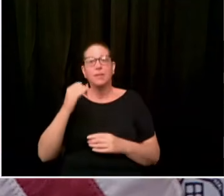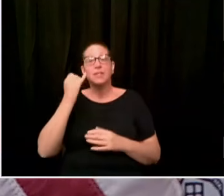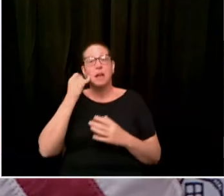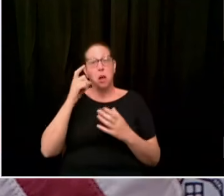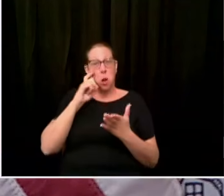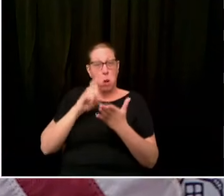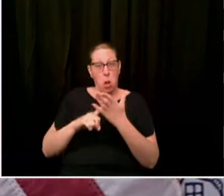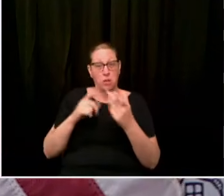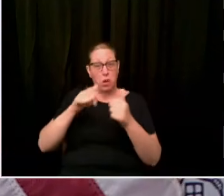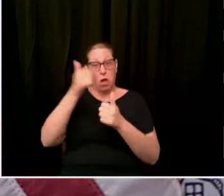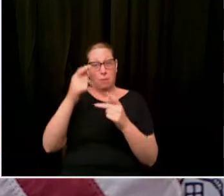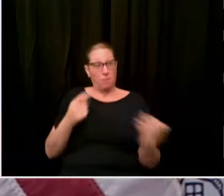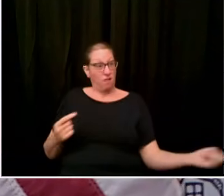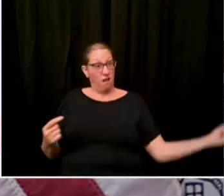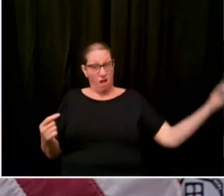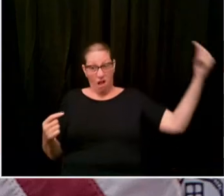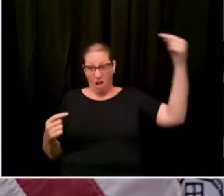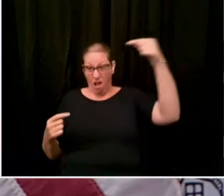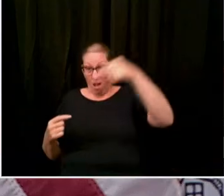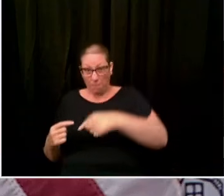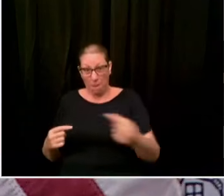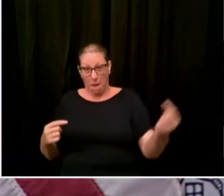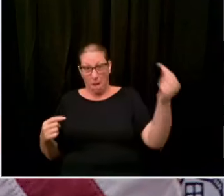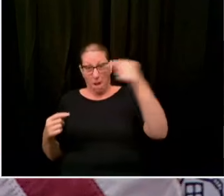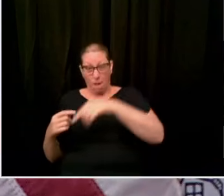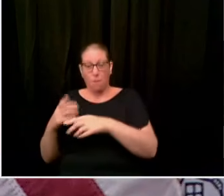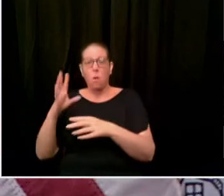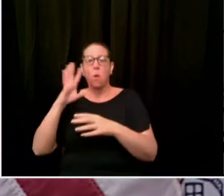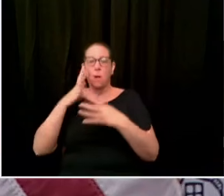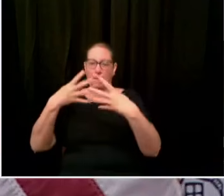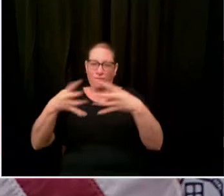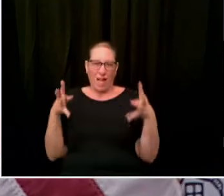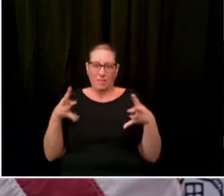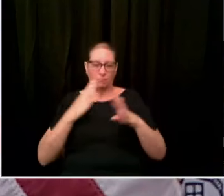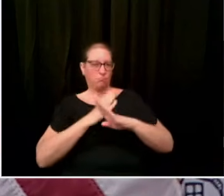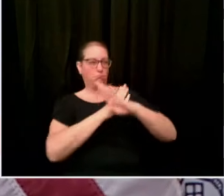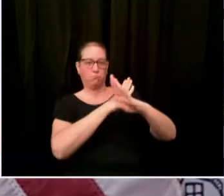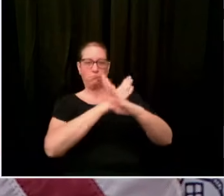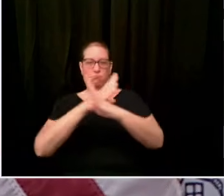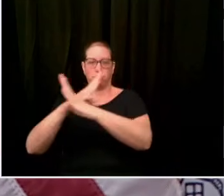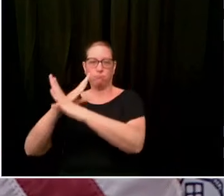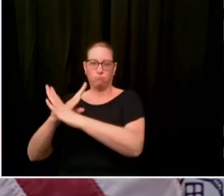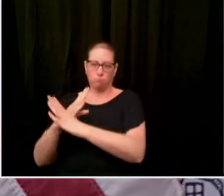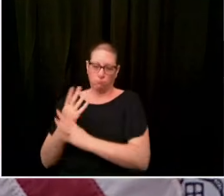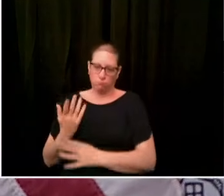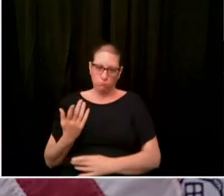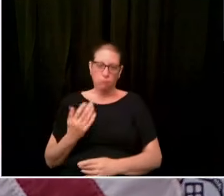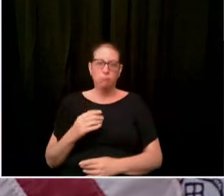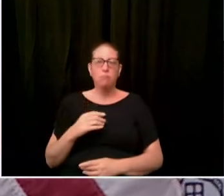MEASURES. IN TERMS OF LIFE GUARDS, WE'LL START THEM IN TRAINING IMMEDIATELY.